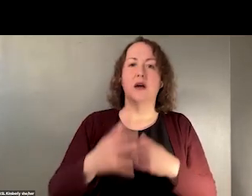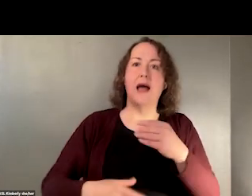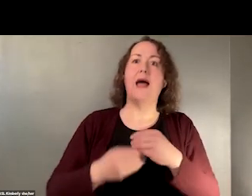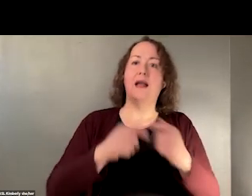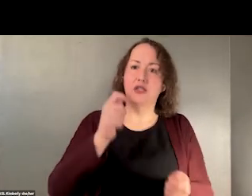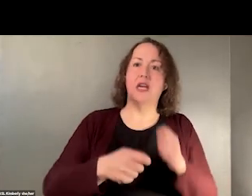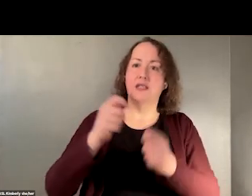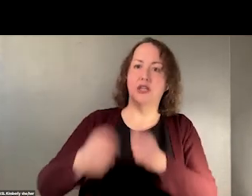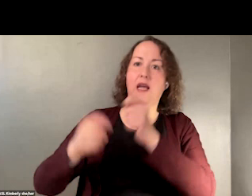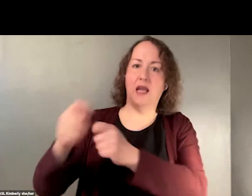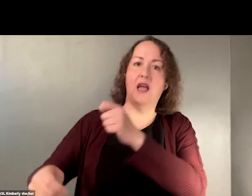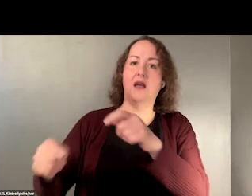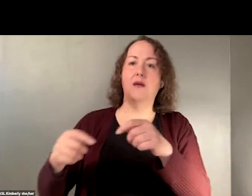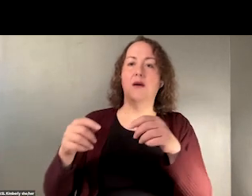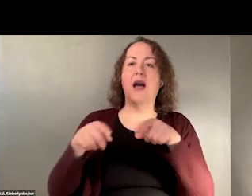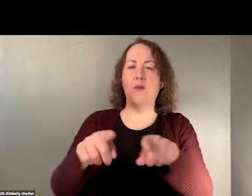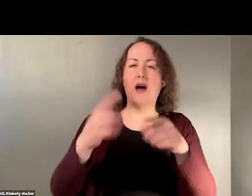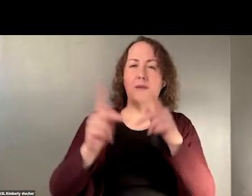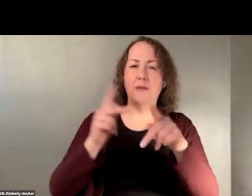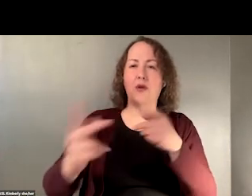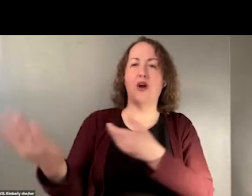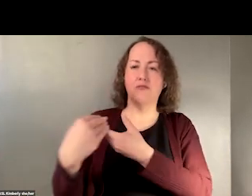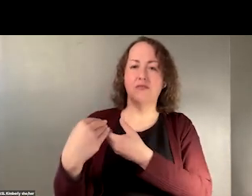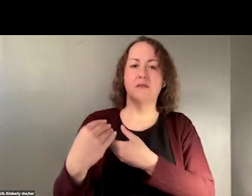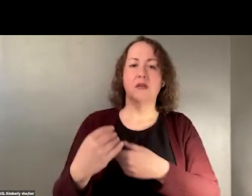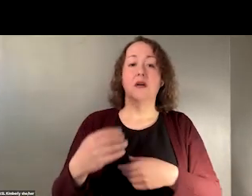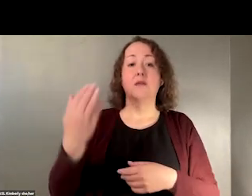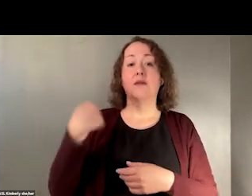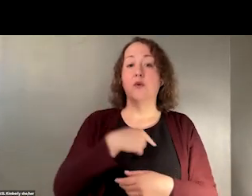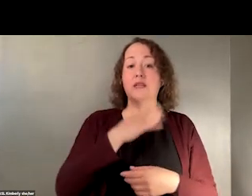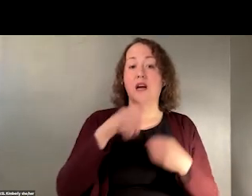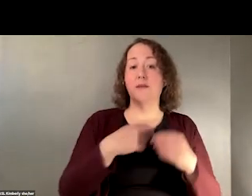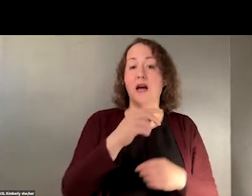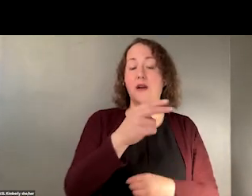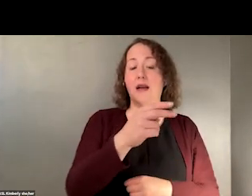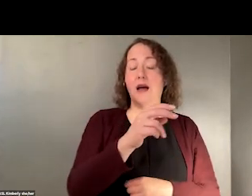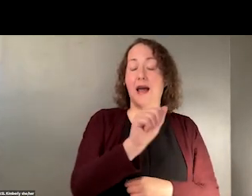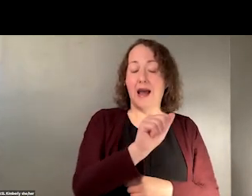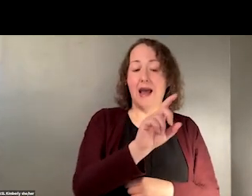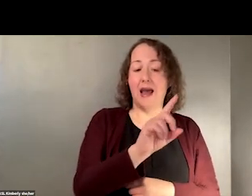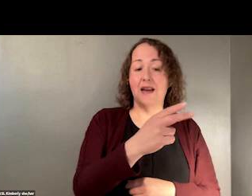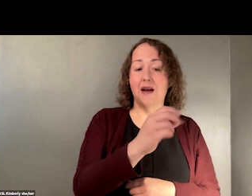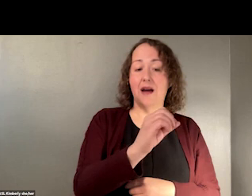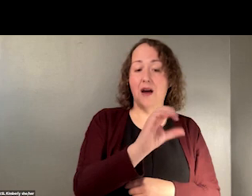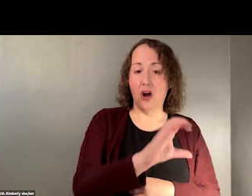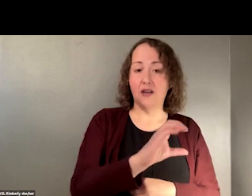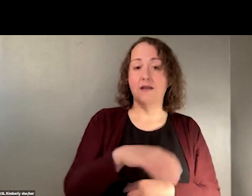Earlier, I spoke about ad hoc reviewers and NSF's work to do that in the future. We will be updating that page as well.